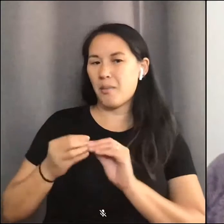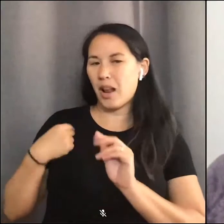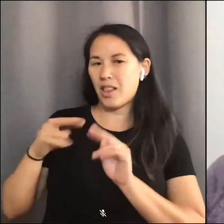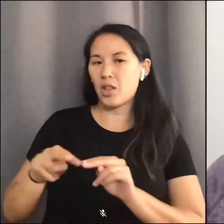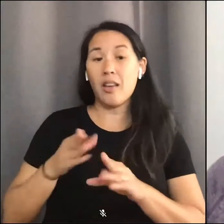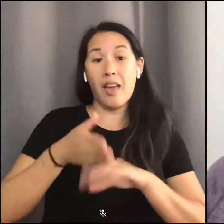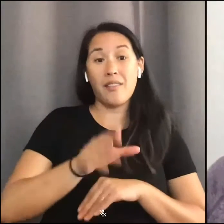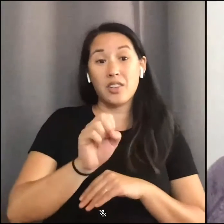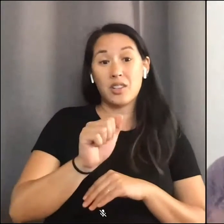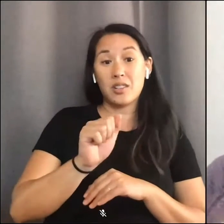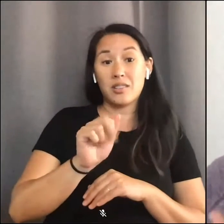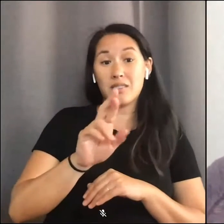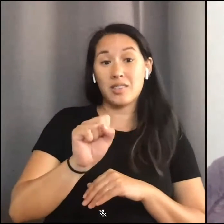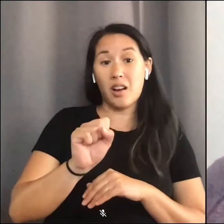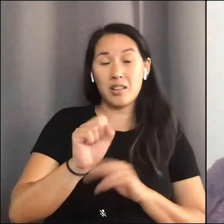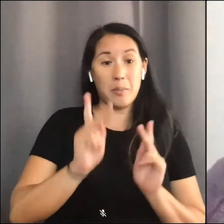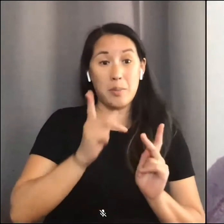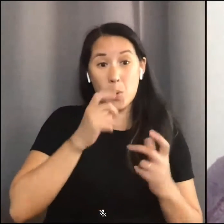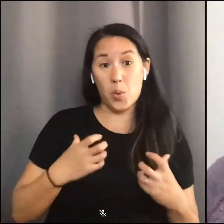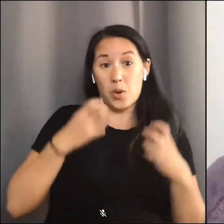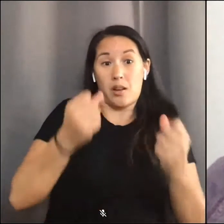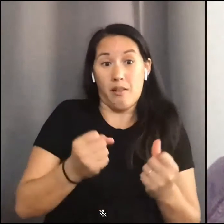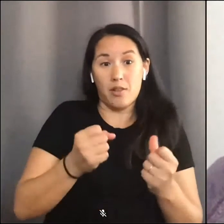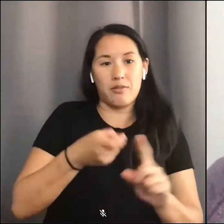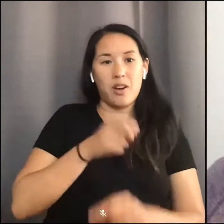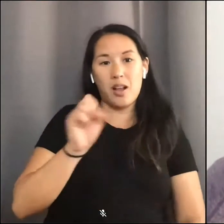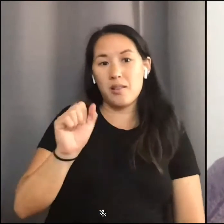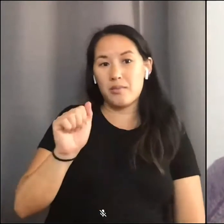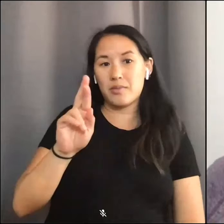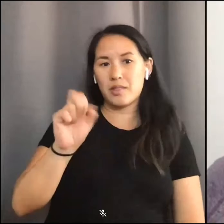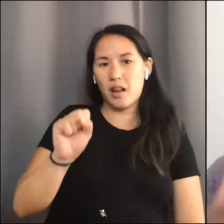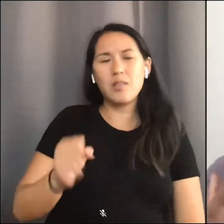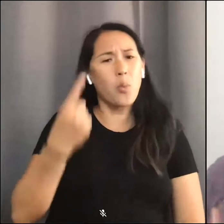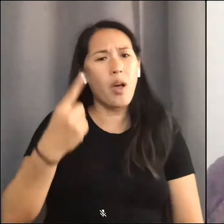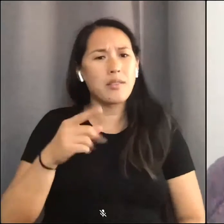who had uh recovered from sars um hong kong did there's a study in hong kong where there's like 40